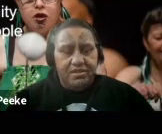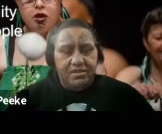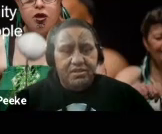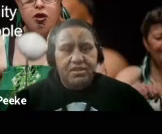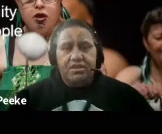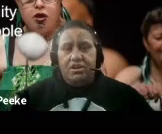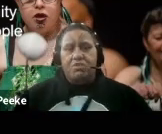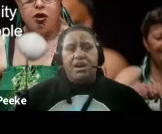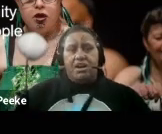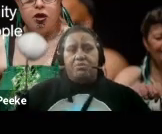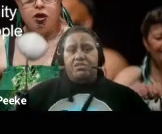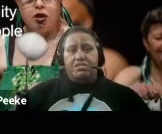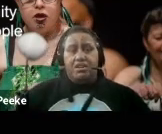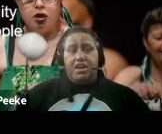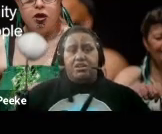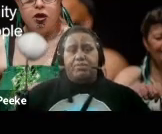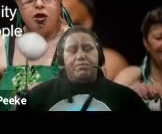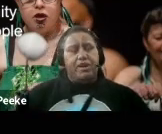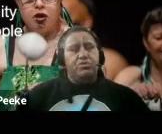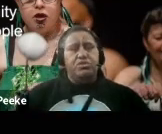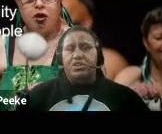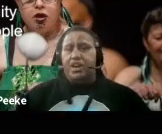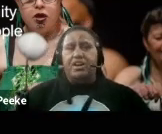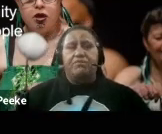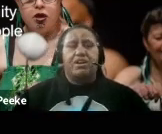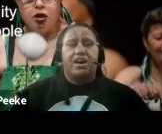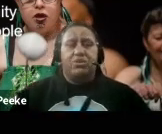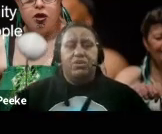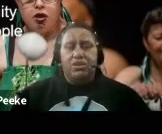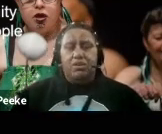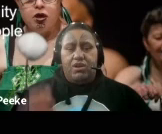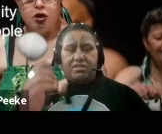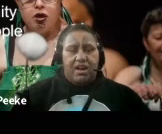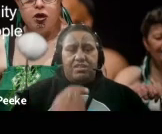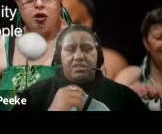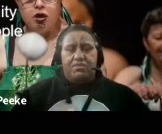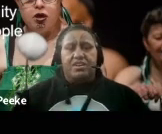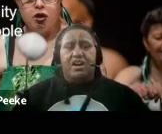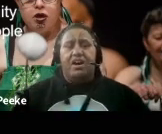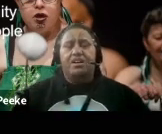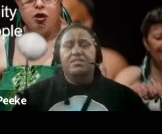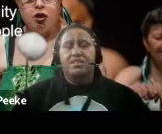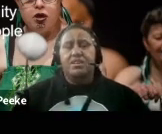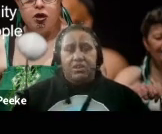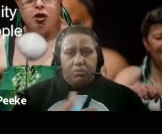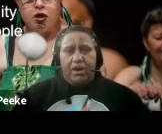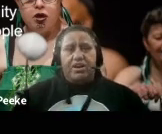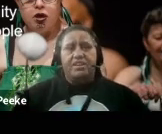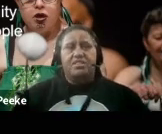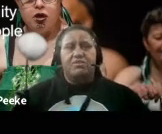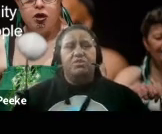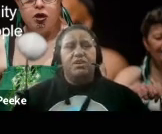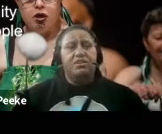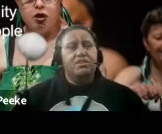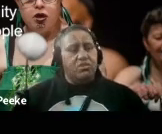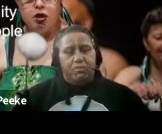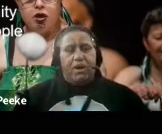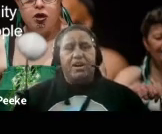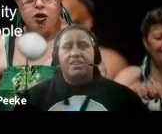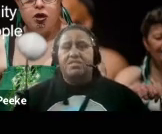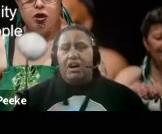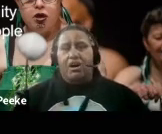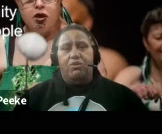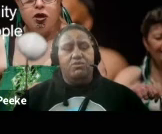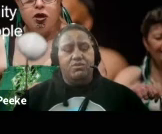Nau mai, haere mai kii tēnei Kaupapa e tuitui nei i ngā whakairo mō ngā tāngata whaikaha ka noho pai ai ki te whenua, ka ora pai ai ki te ao.